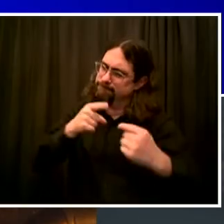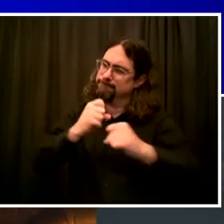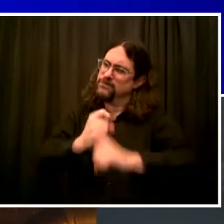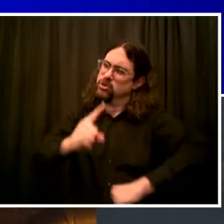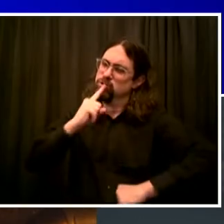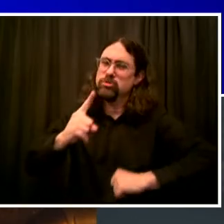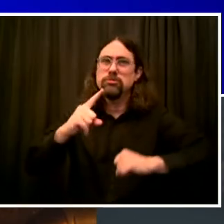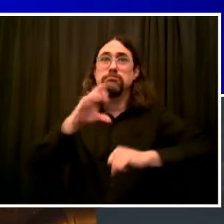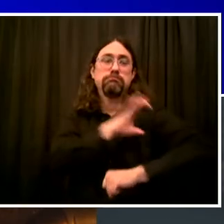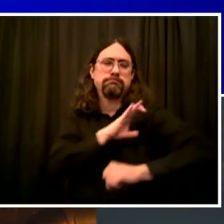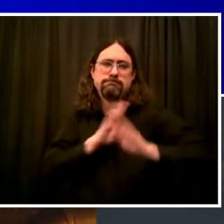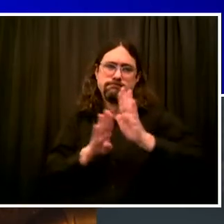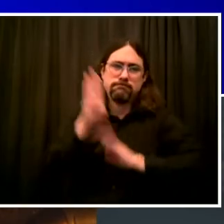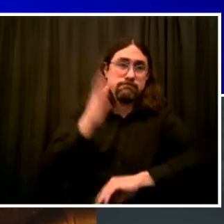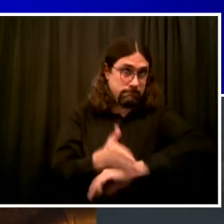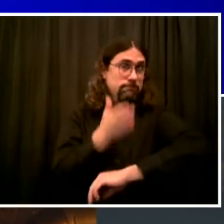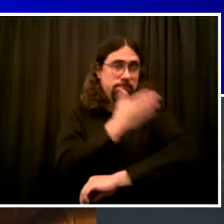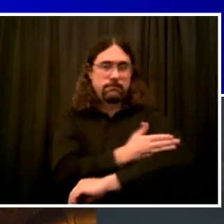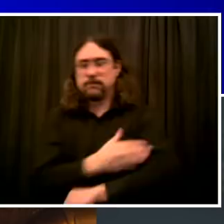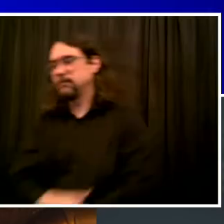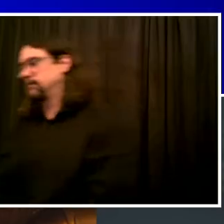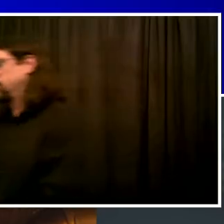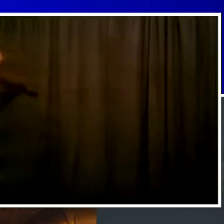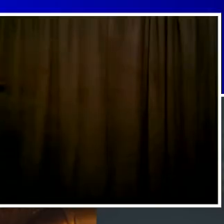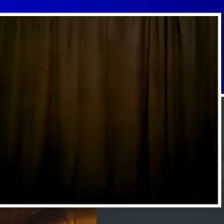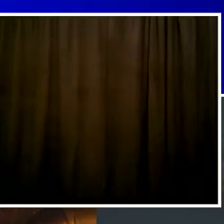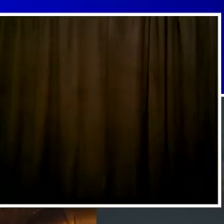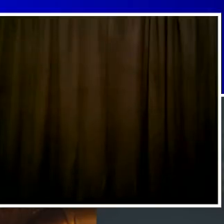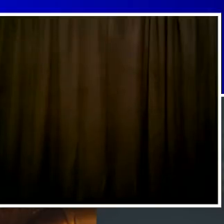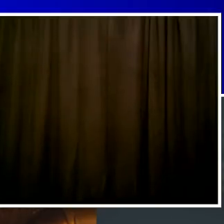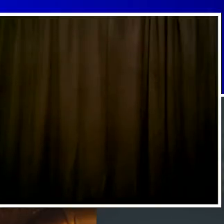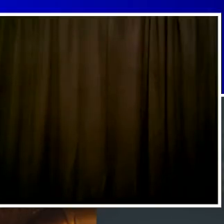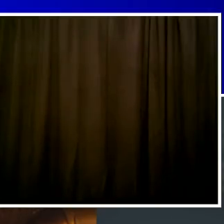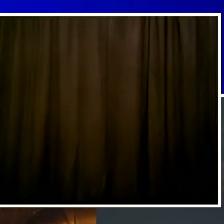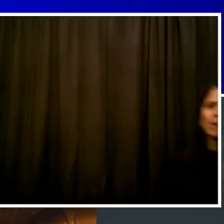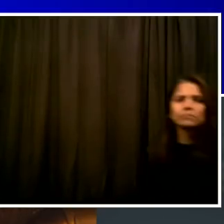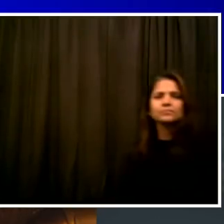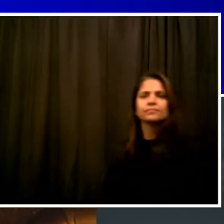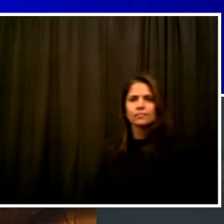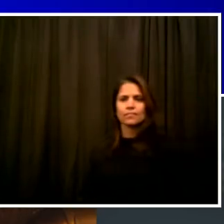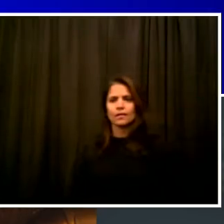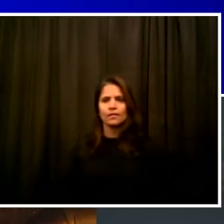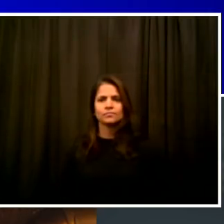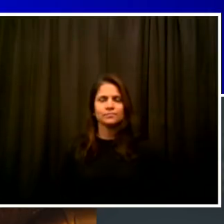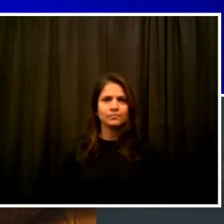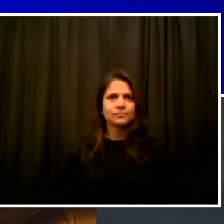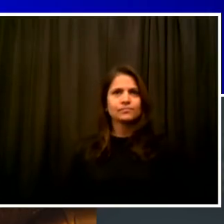WE WILL WORK ON EVERY SINGLE DAY.